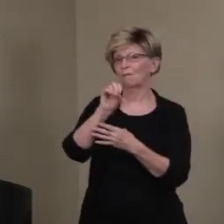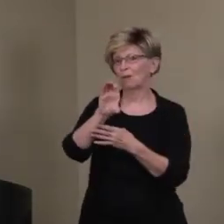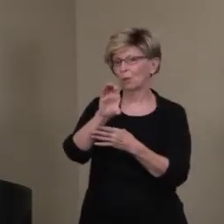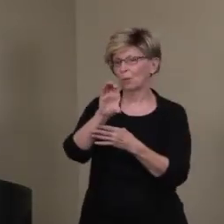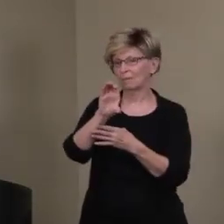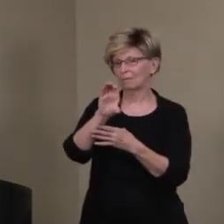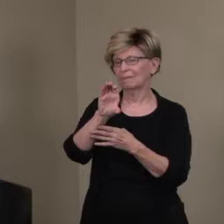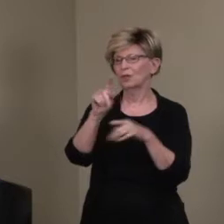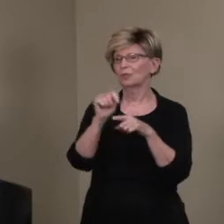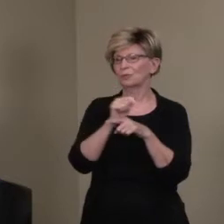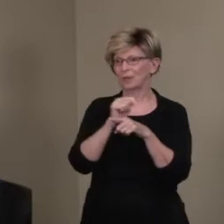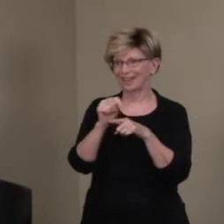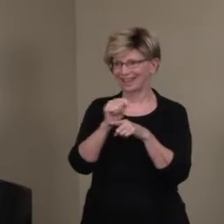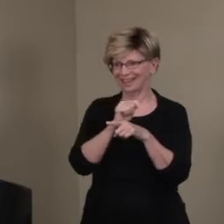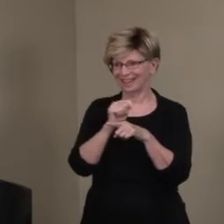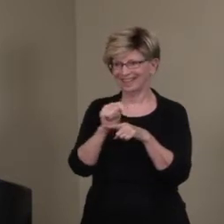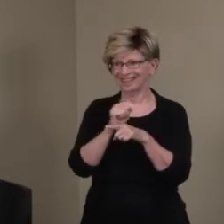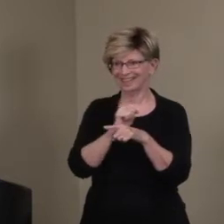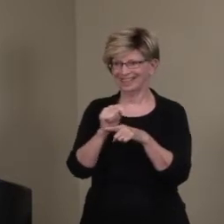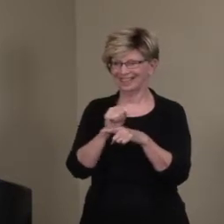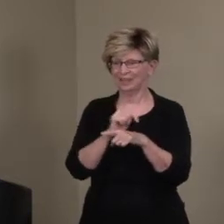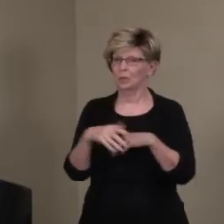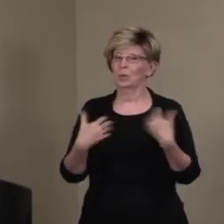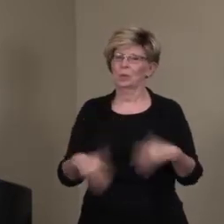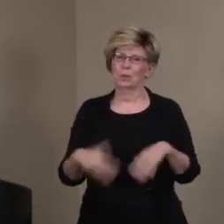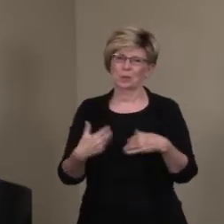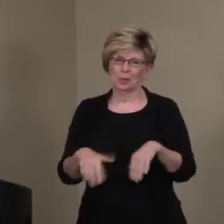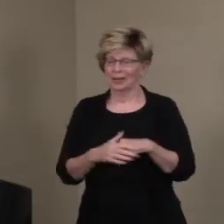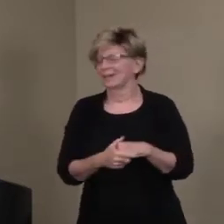a third component is vocational training